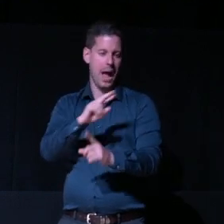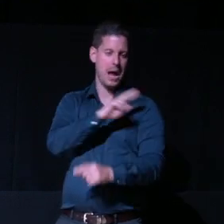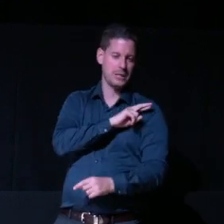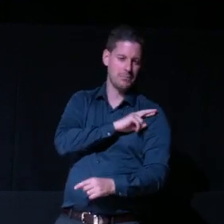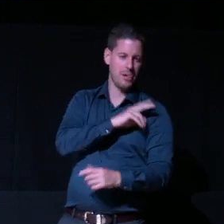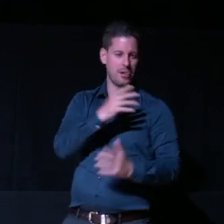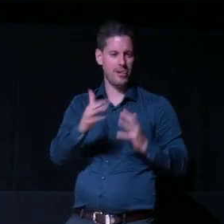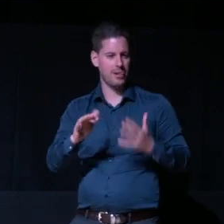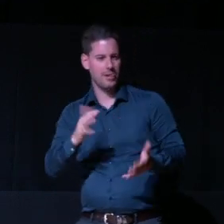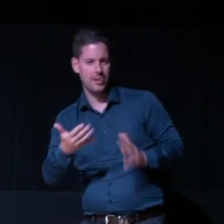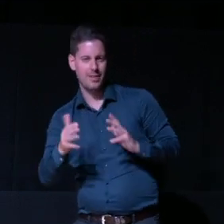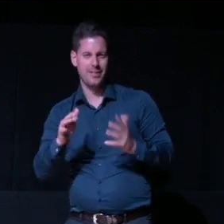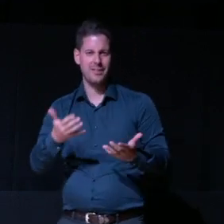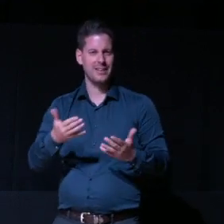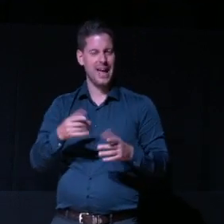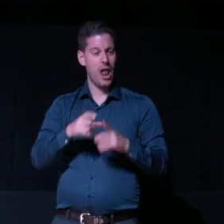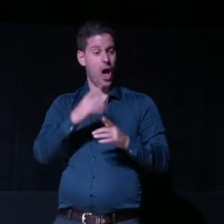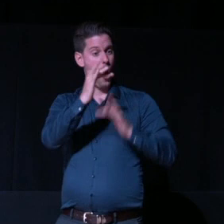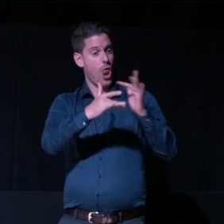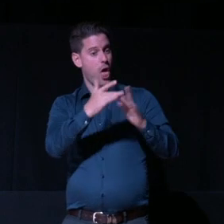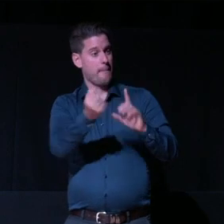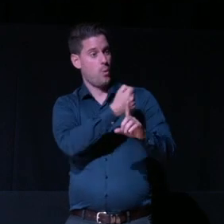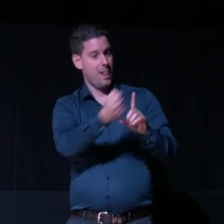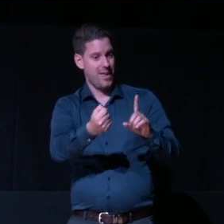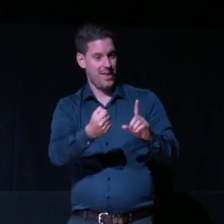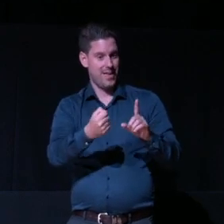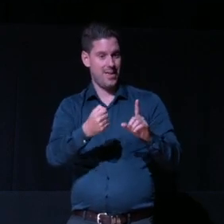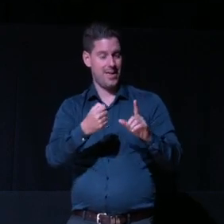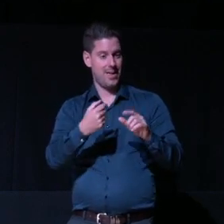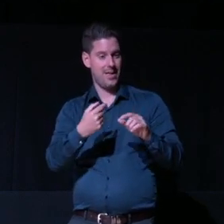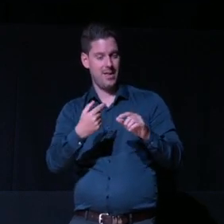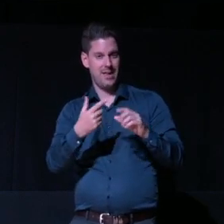reacting to the idea of like online bullying and being cancelled in that sort of respect.